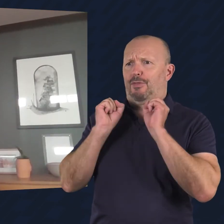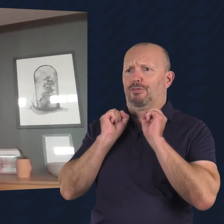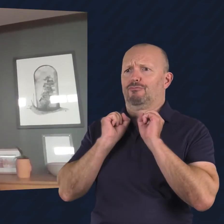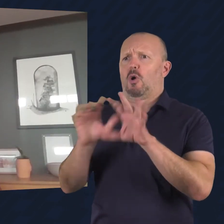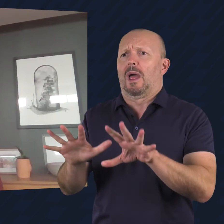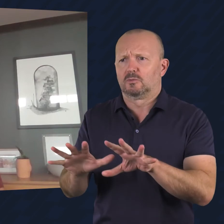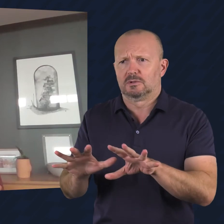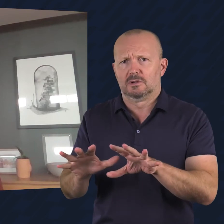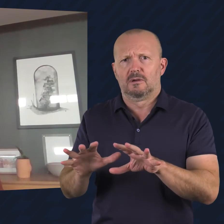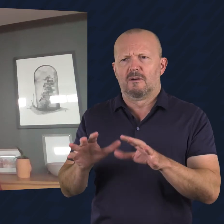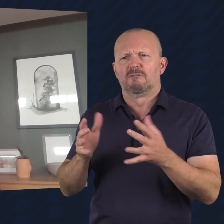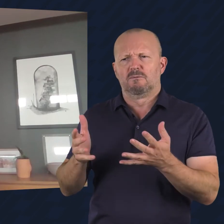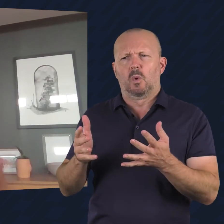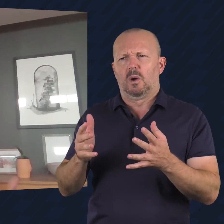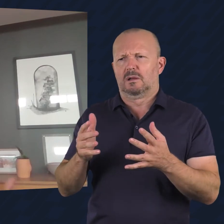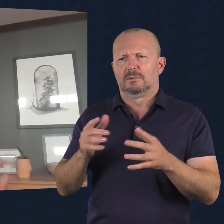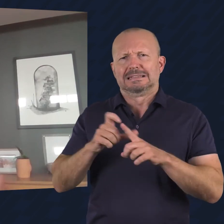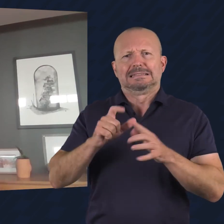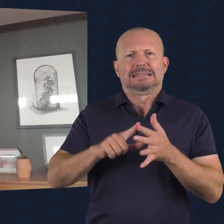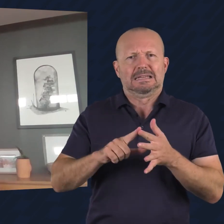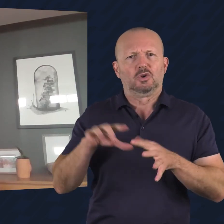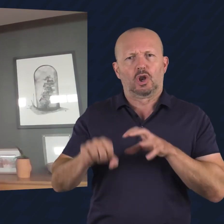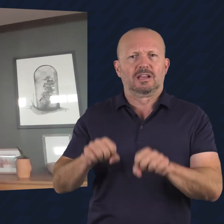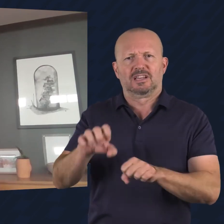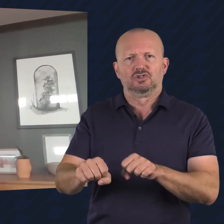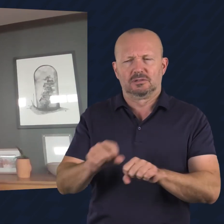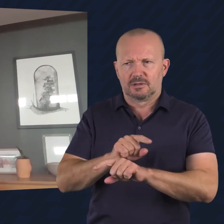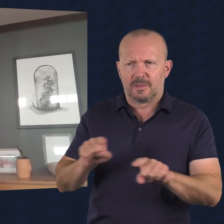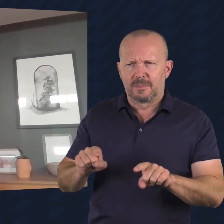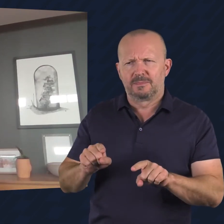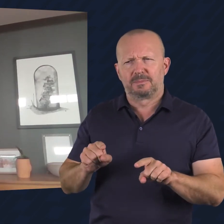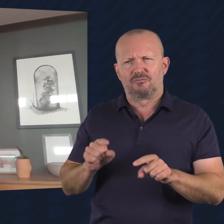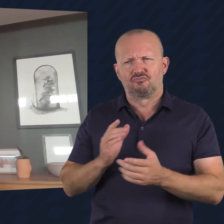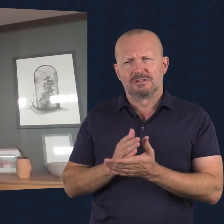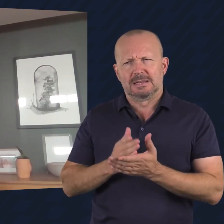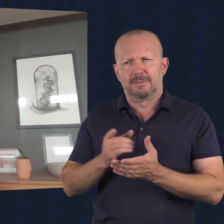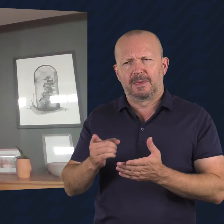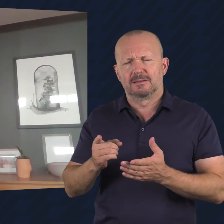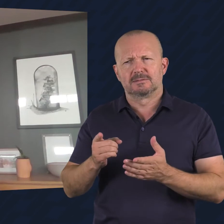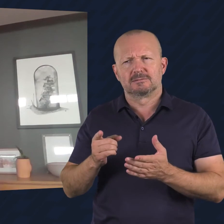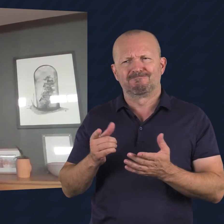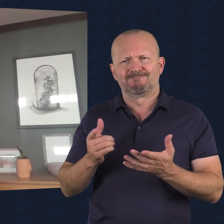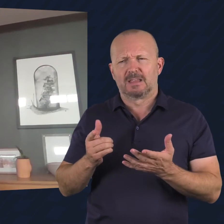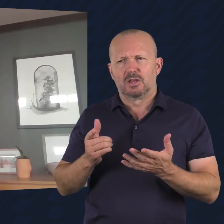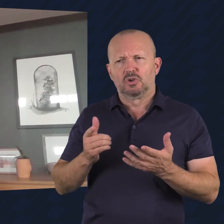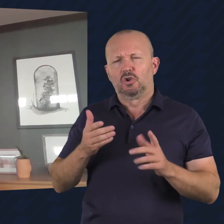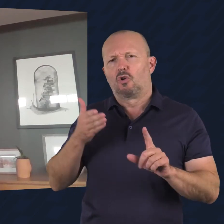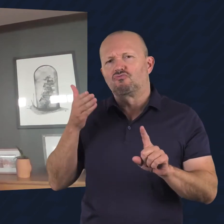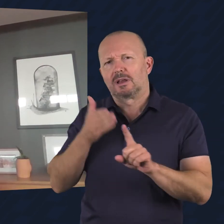that's a decontextualisation. That there's a failure to recognise the actual meaning